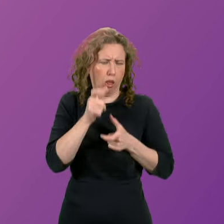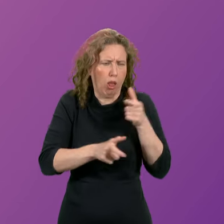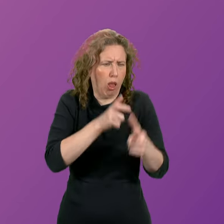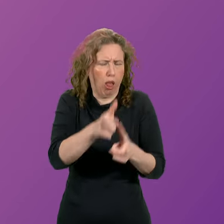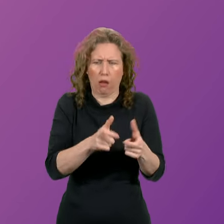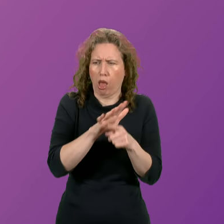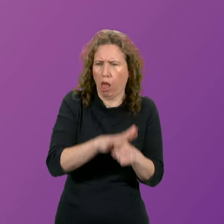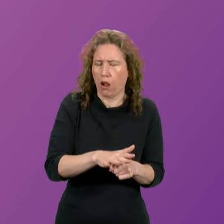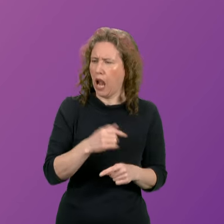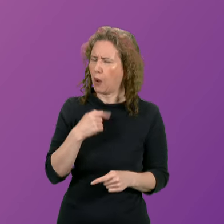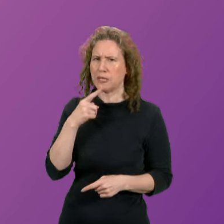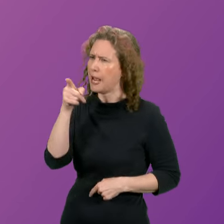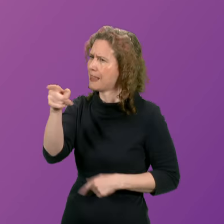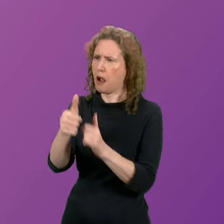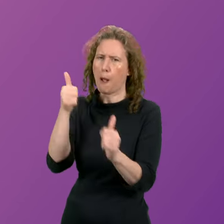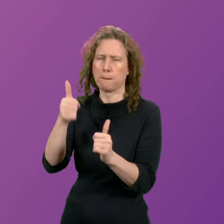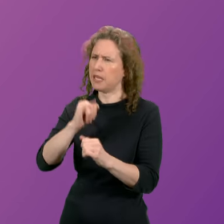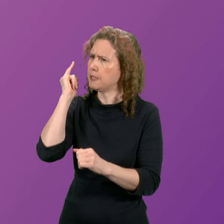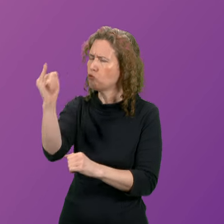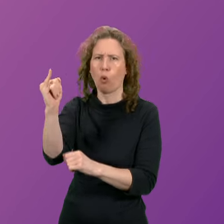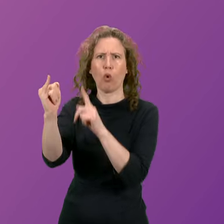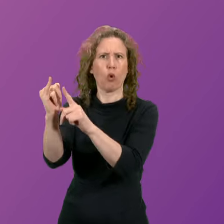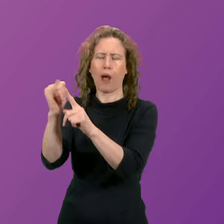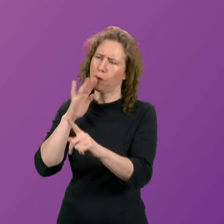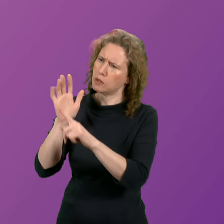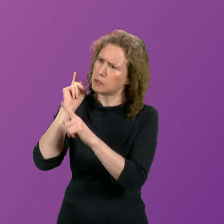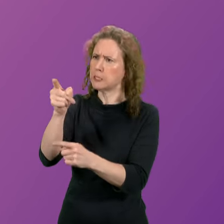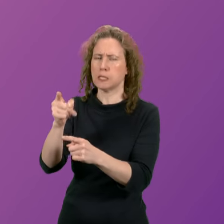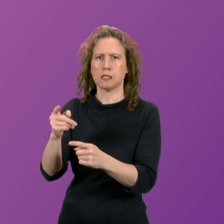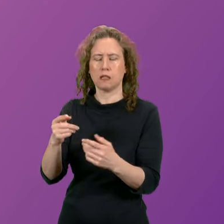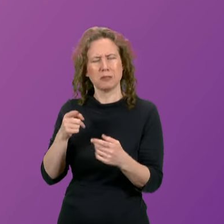I would come down on that employer like a ton of bricks. That is the situation that